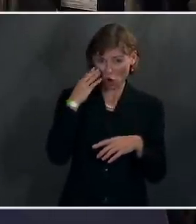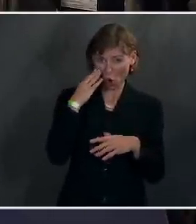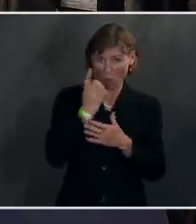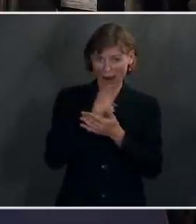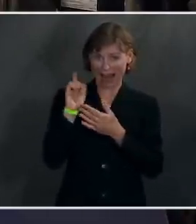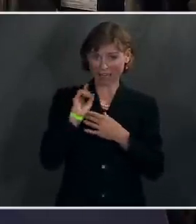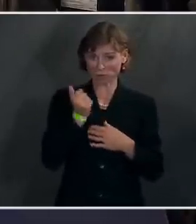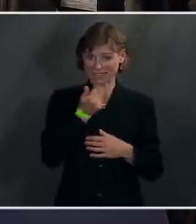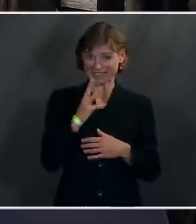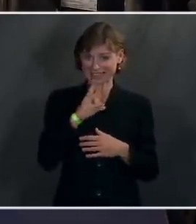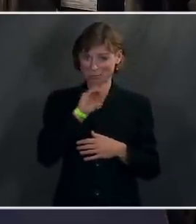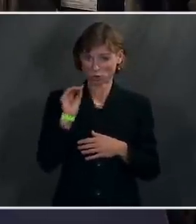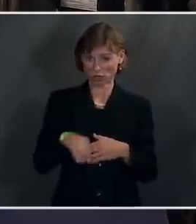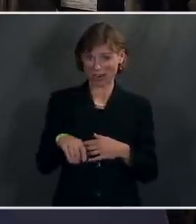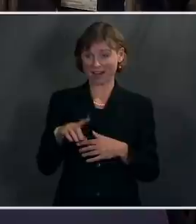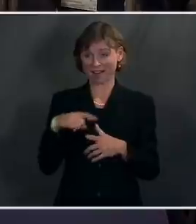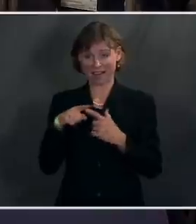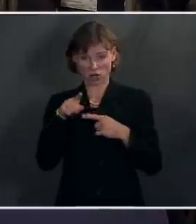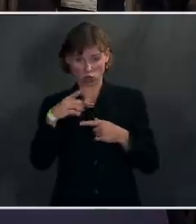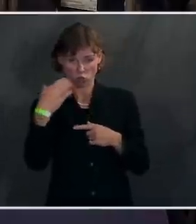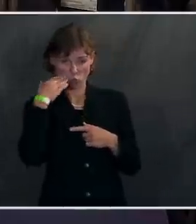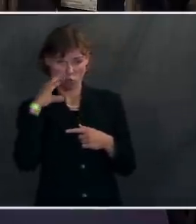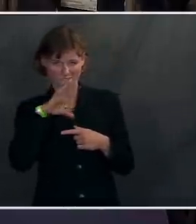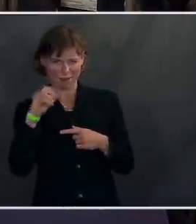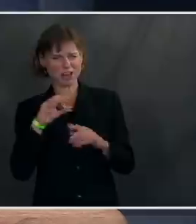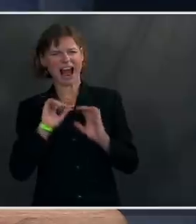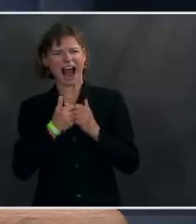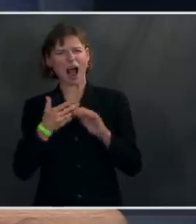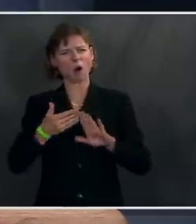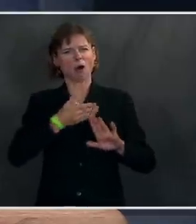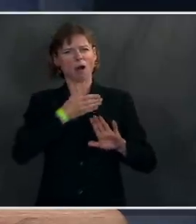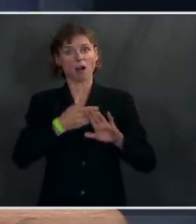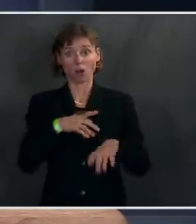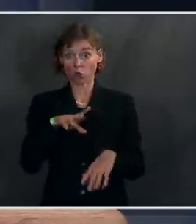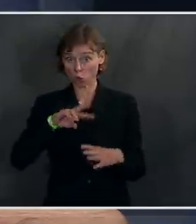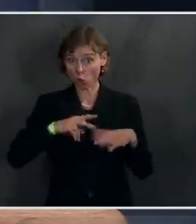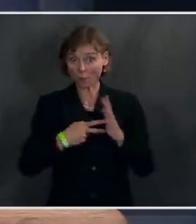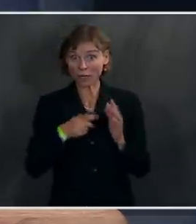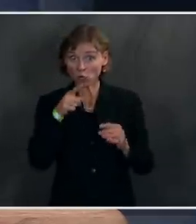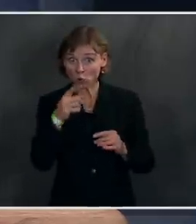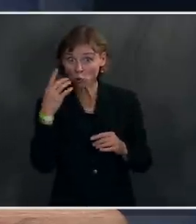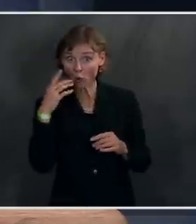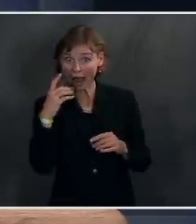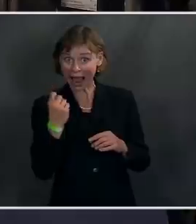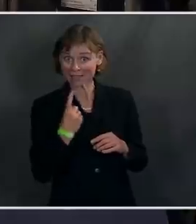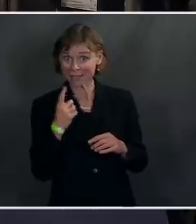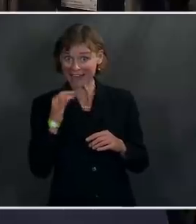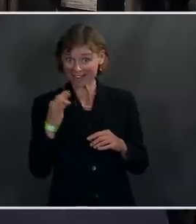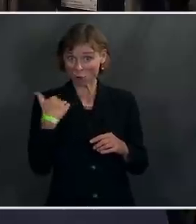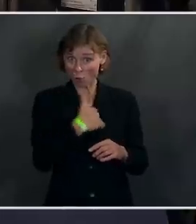Did you know -- like how far in advance did you know? Ms. Psaki: Did we know we could plan to announce the new -- The Press: Actually announced things and kick them into gear?